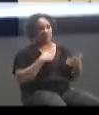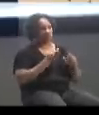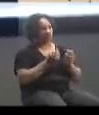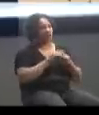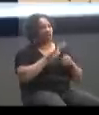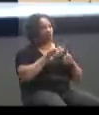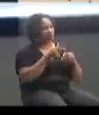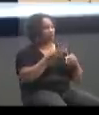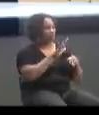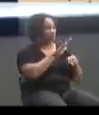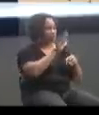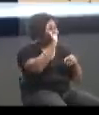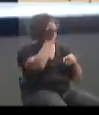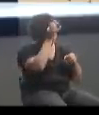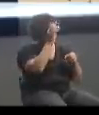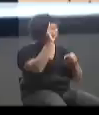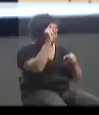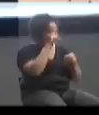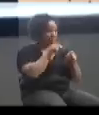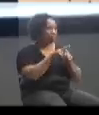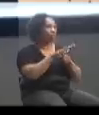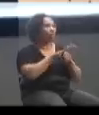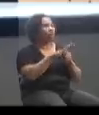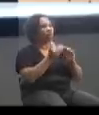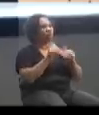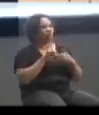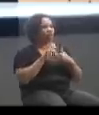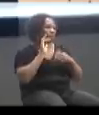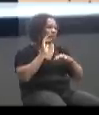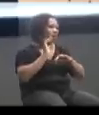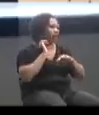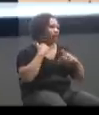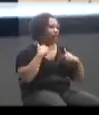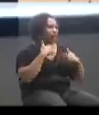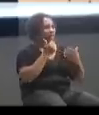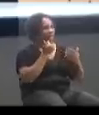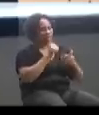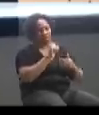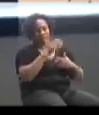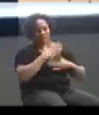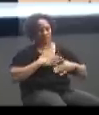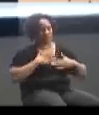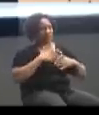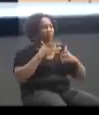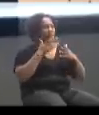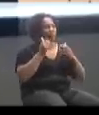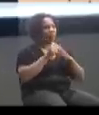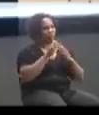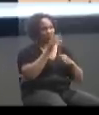THE FEDERAL GOVERNMENT AND LOCAL COMMUNITIES MUST COLLABORATE TO